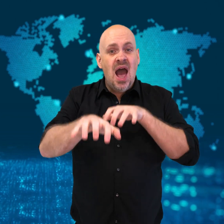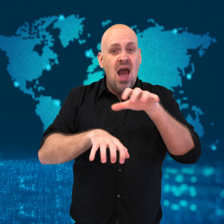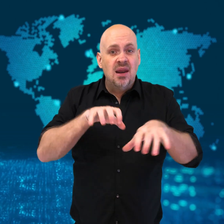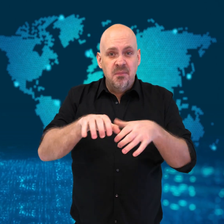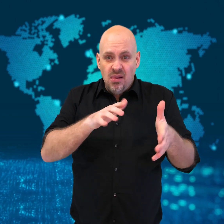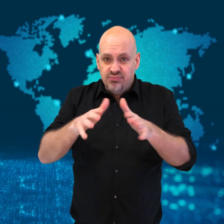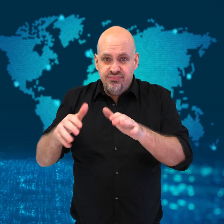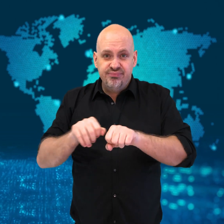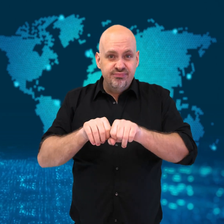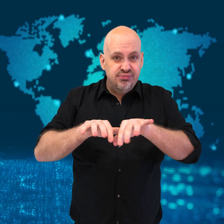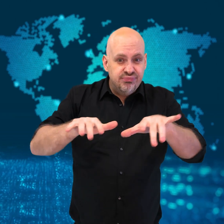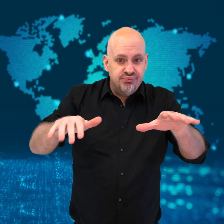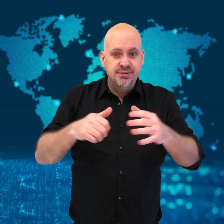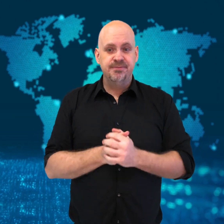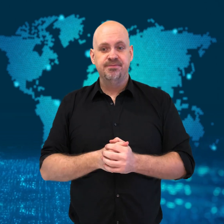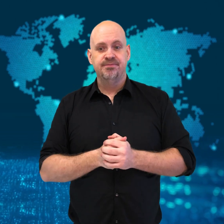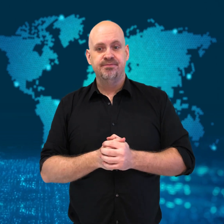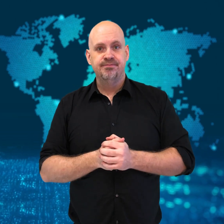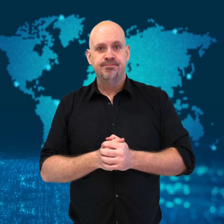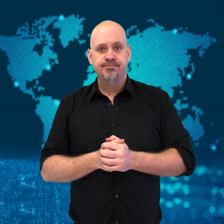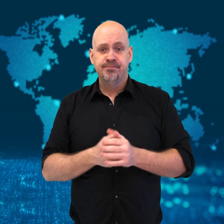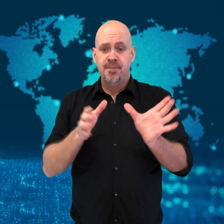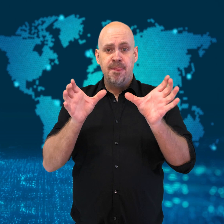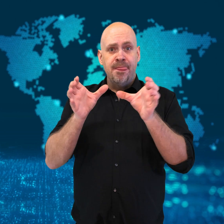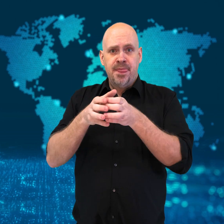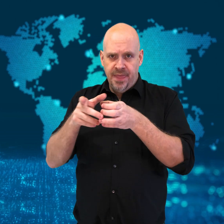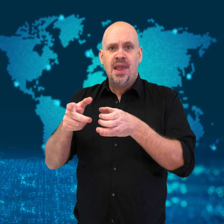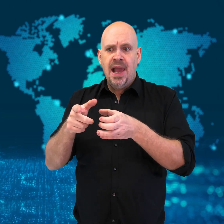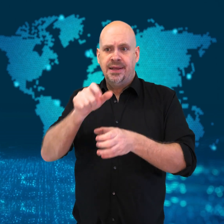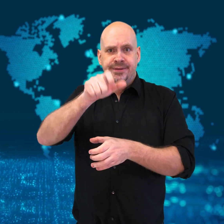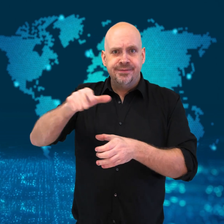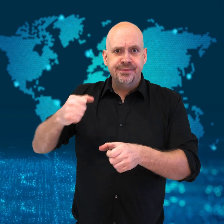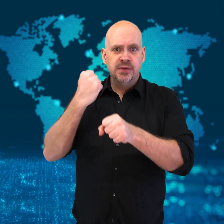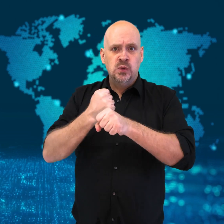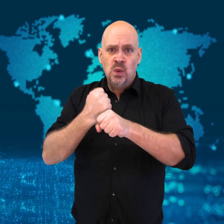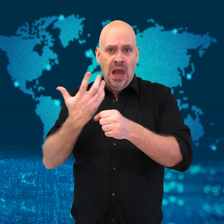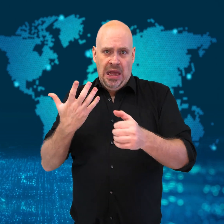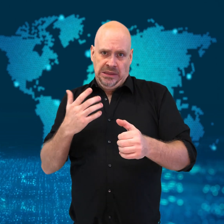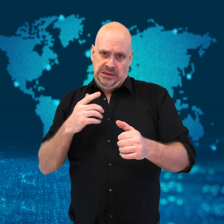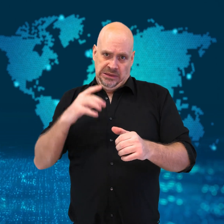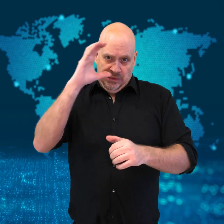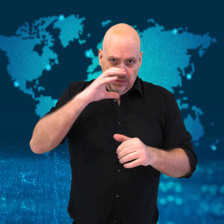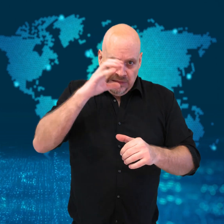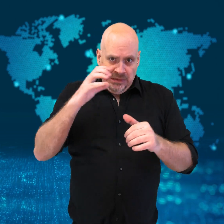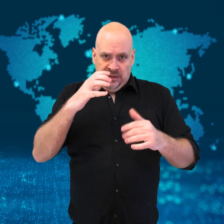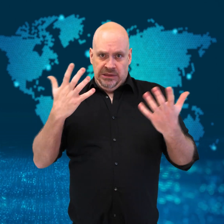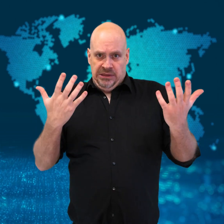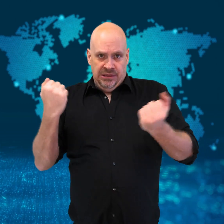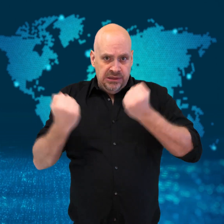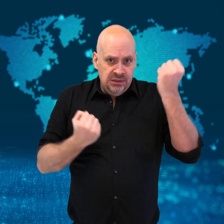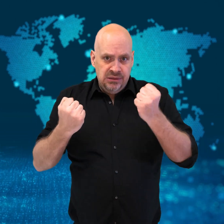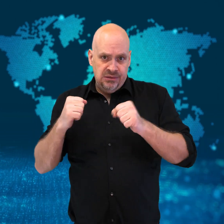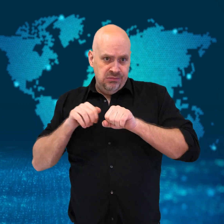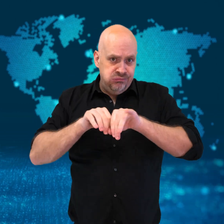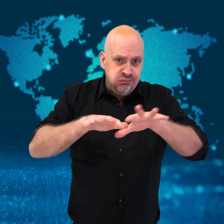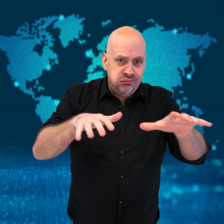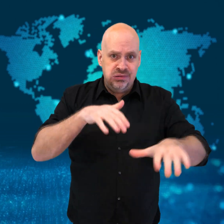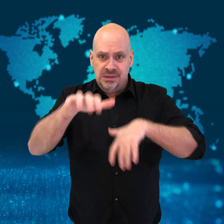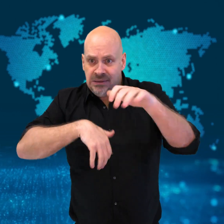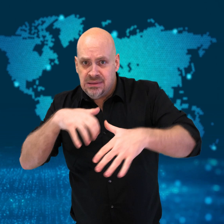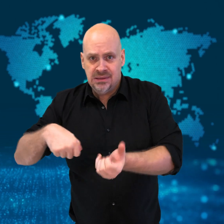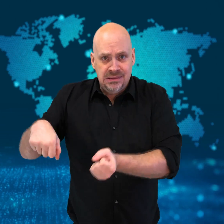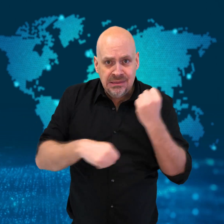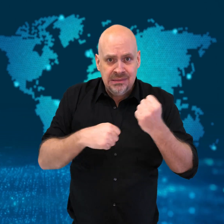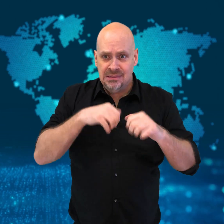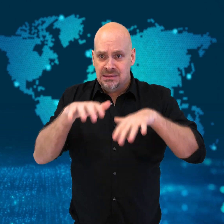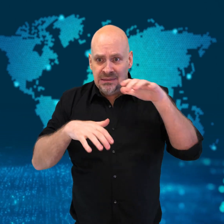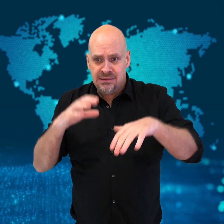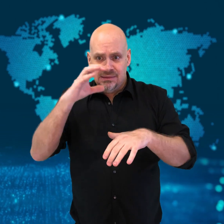Authorities and rescuers have sent search teams to find people who are